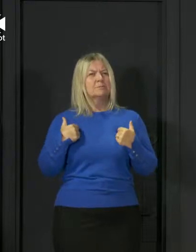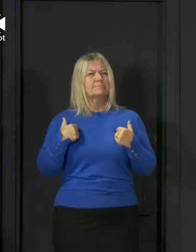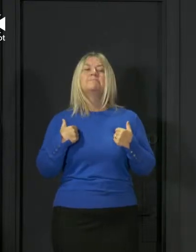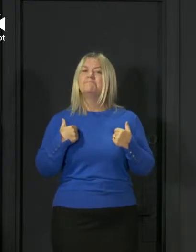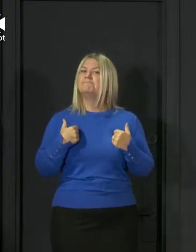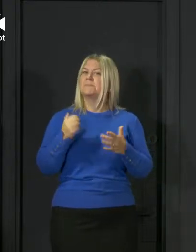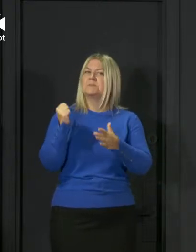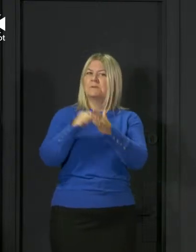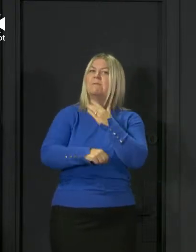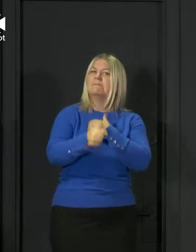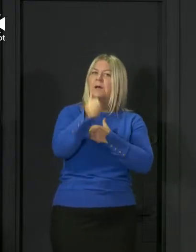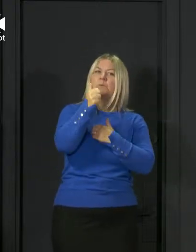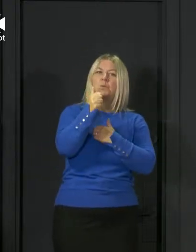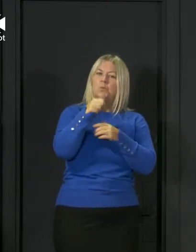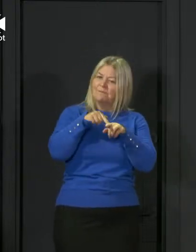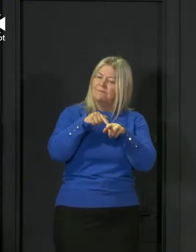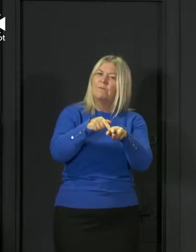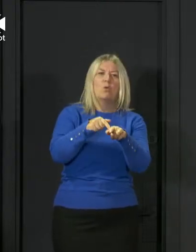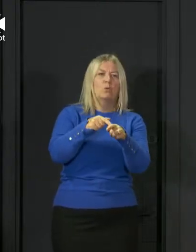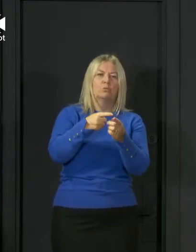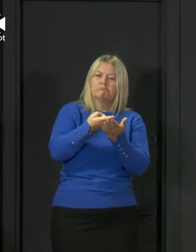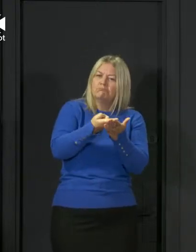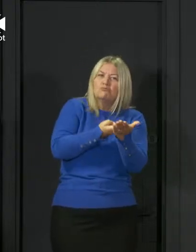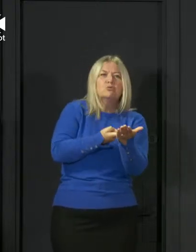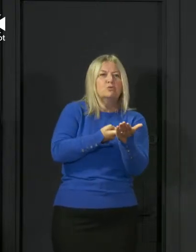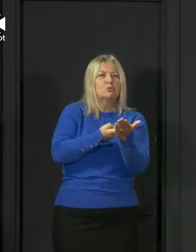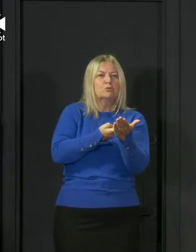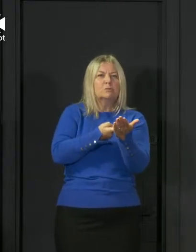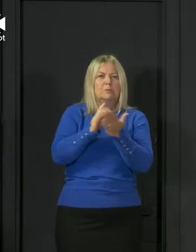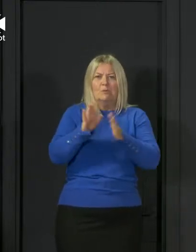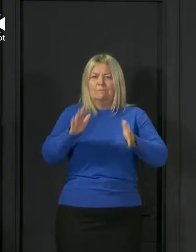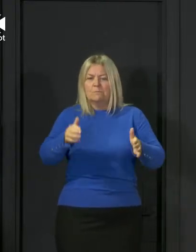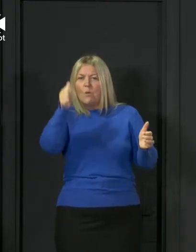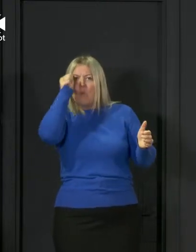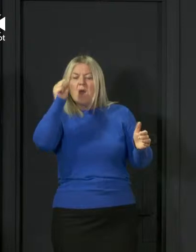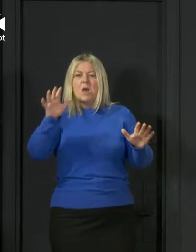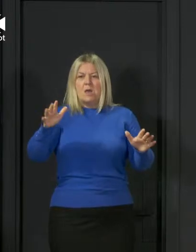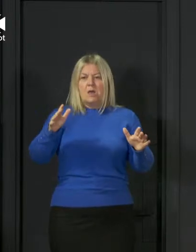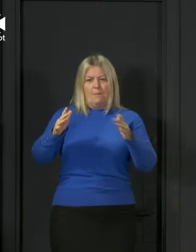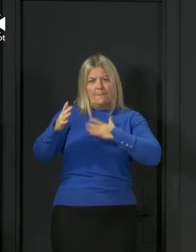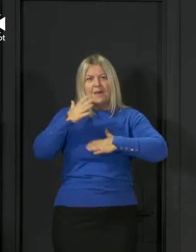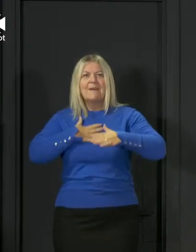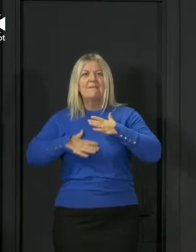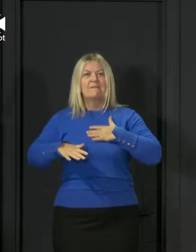It requires all of us to be much more conscious of our everyday behaviour than we would normally be,